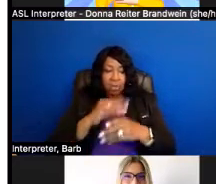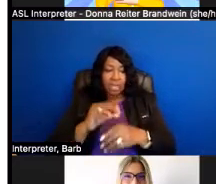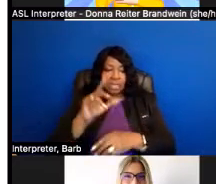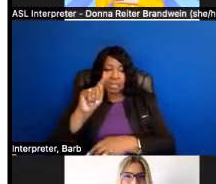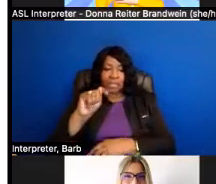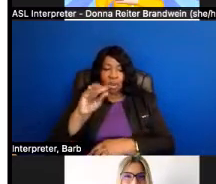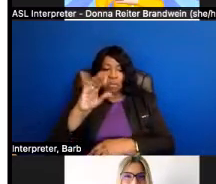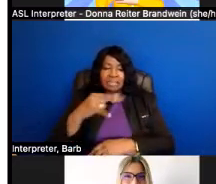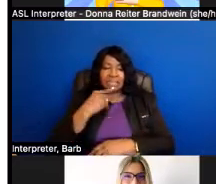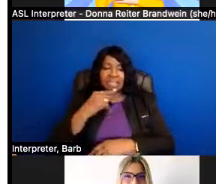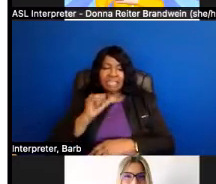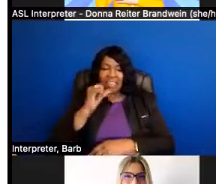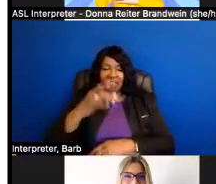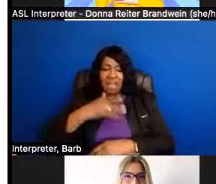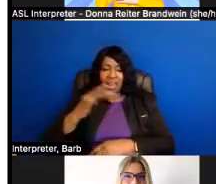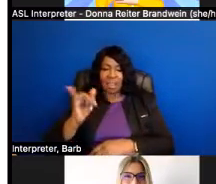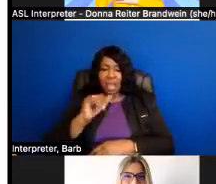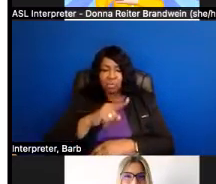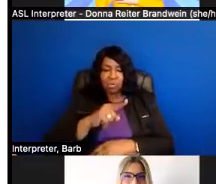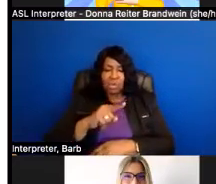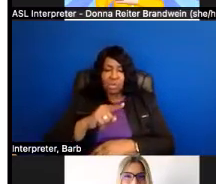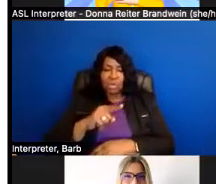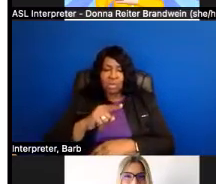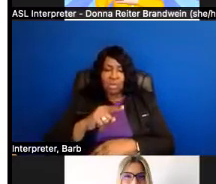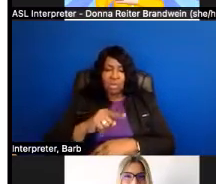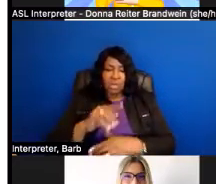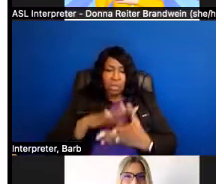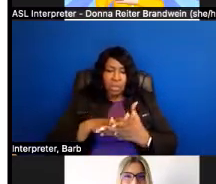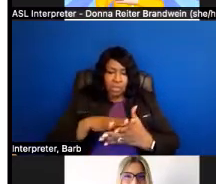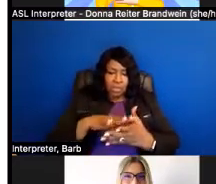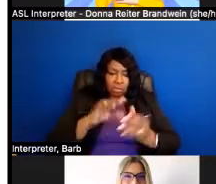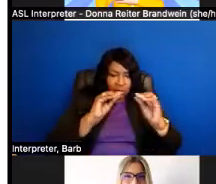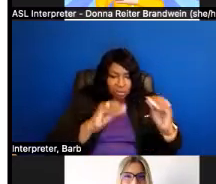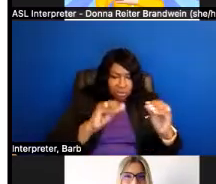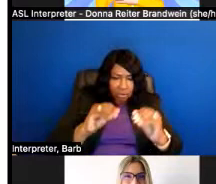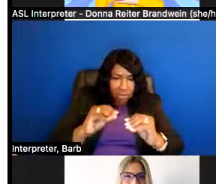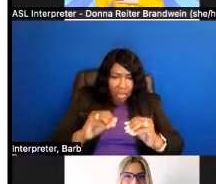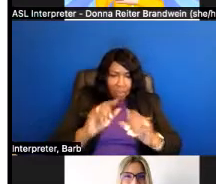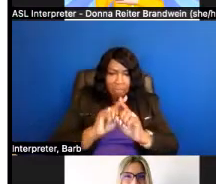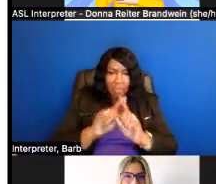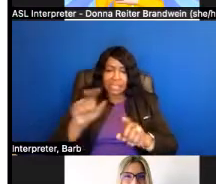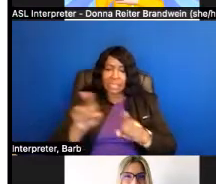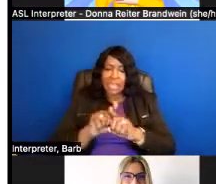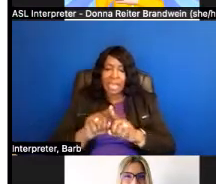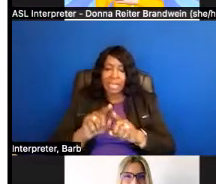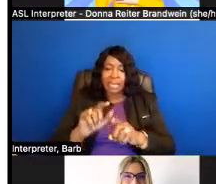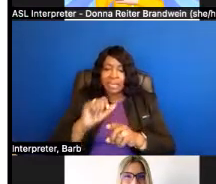it's not like a training, but you just become more aware of things when you're around people with different access needs."